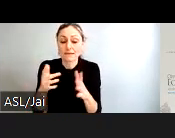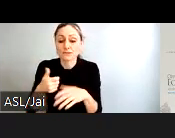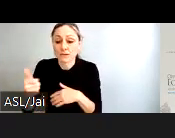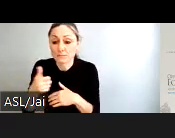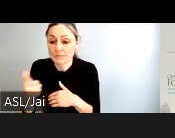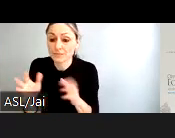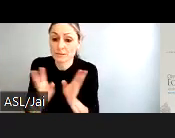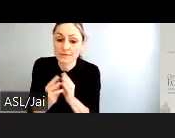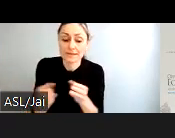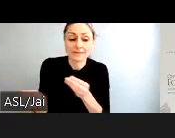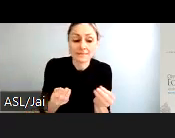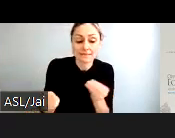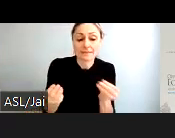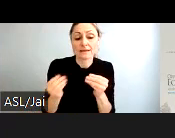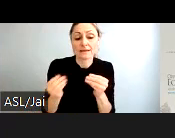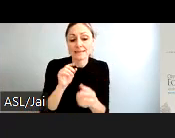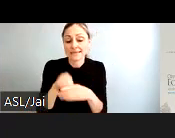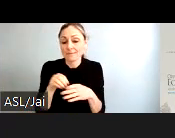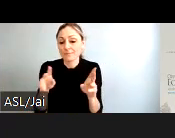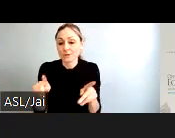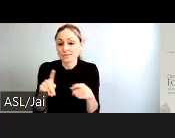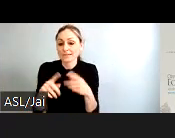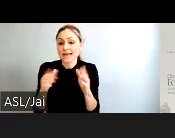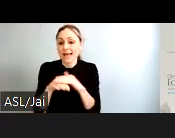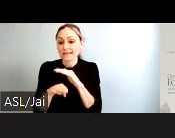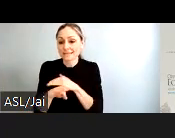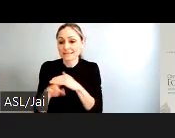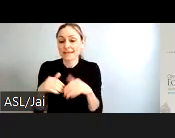in-person access and resources for creating accessible meetings and events.